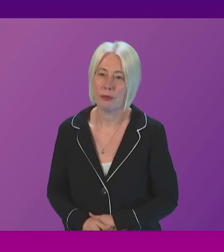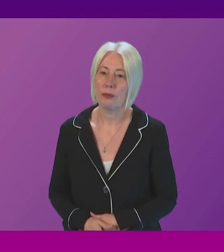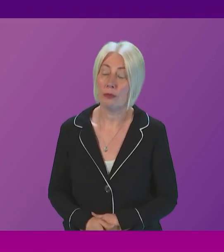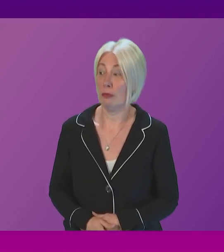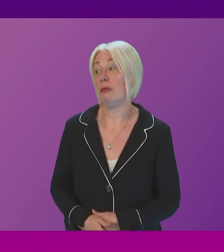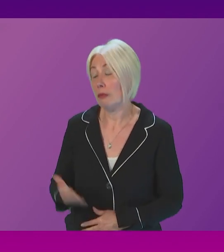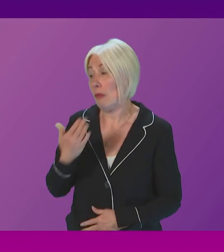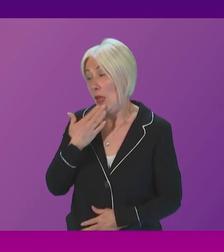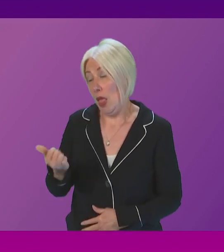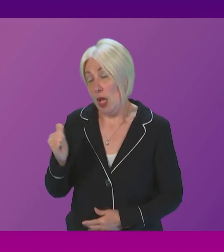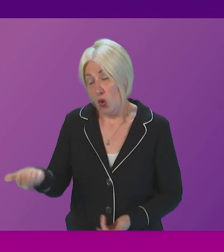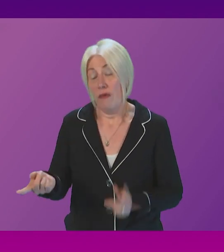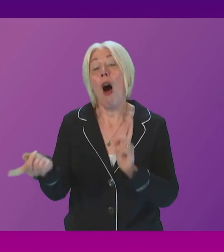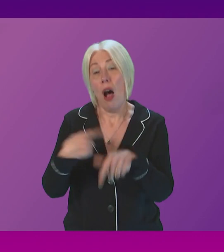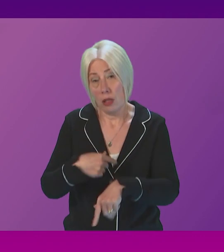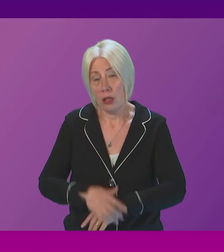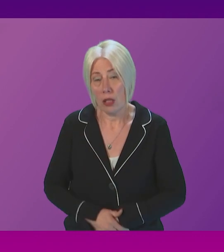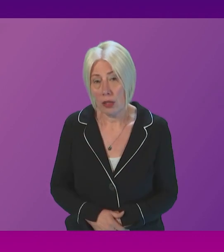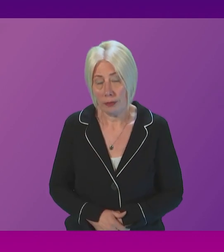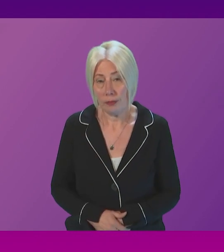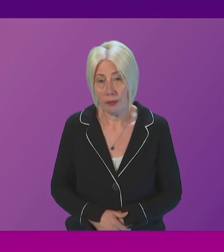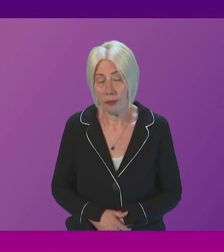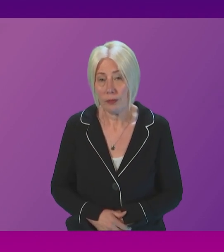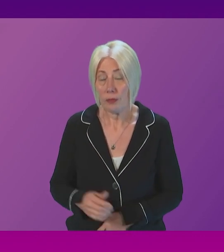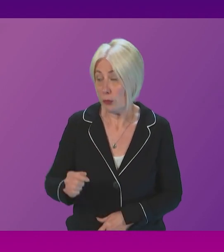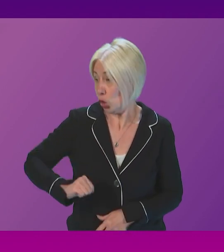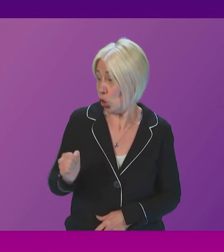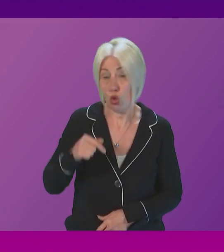I thank the First Minister for that answer. As he has said, Scotland leads the way on